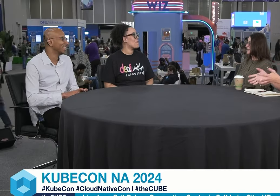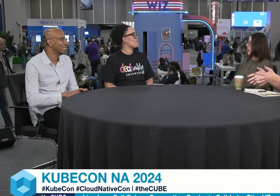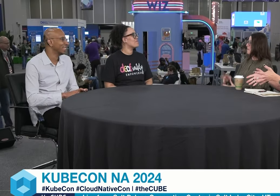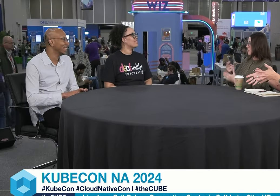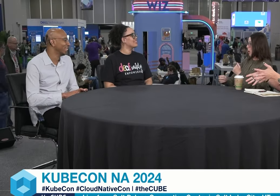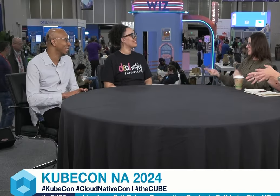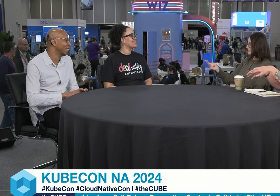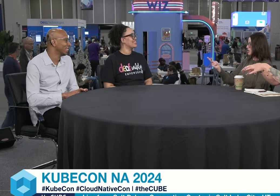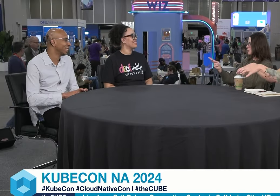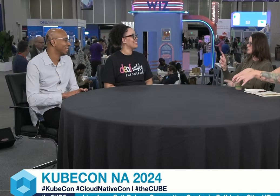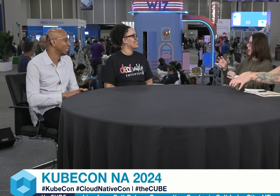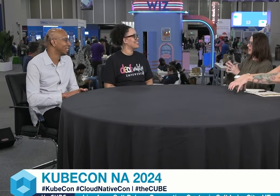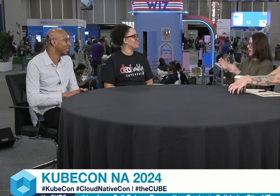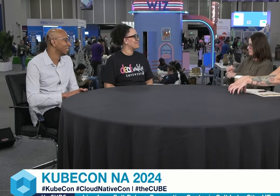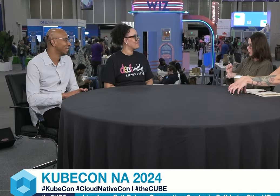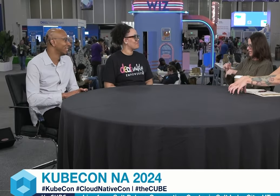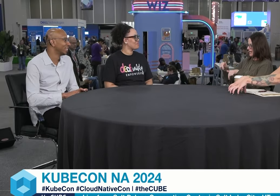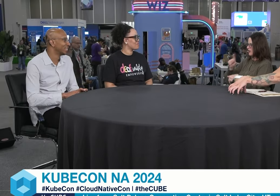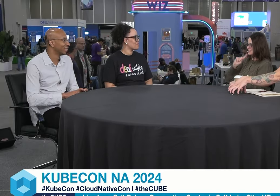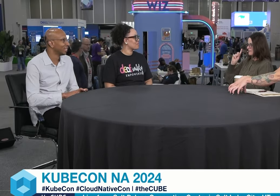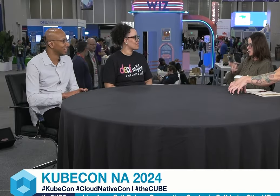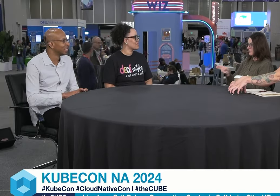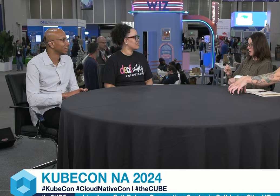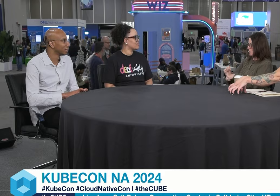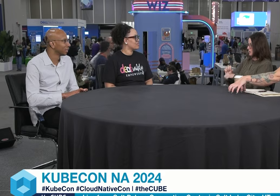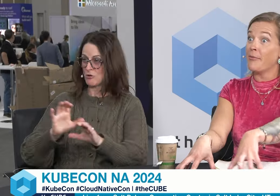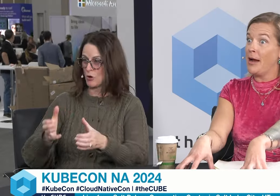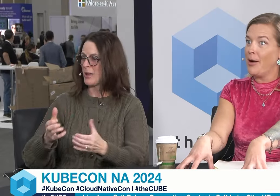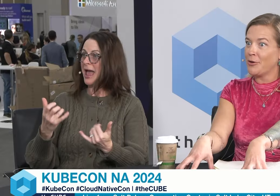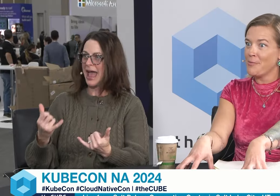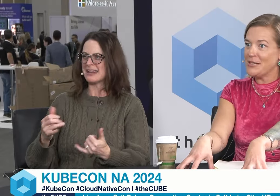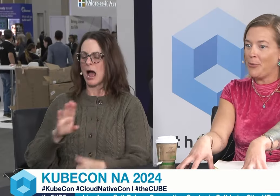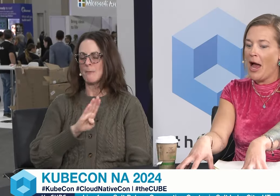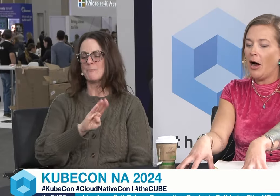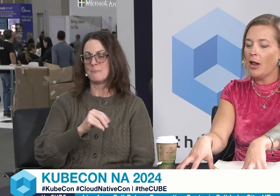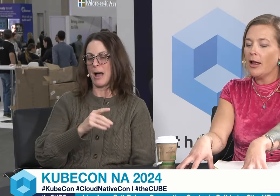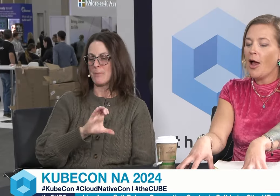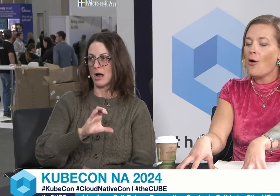Both of you do a lot of work here for the Deaf and Hard of Hearing Working Group and now the BIPOC group as well.